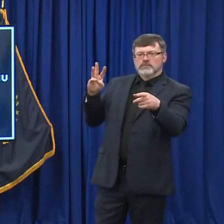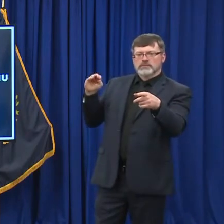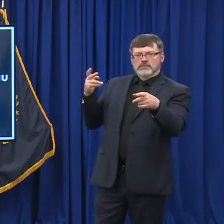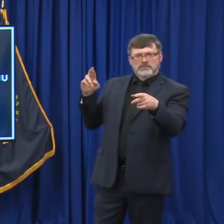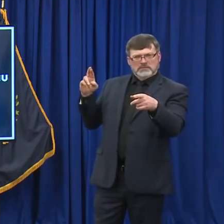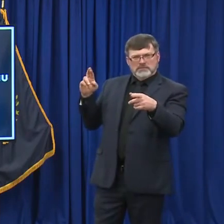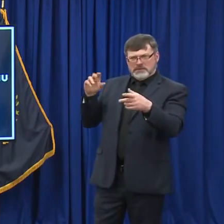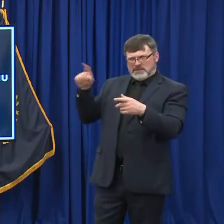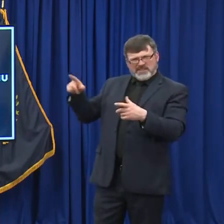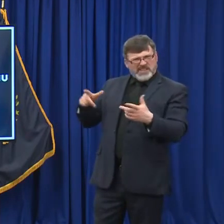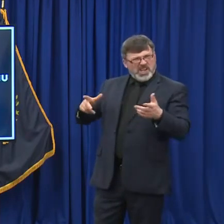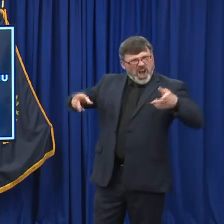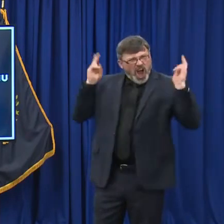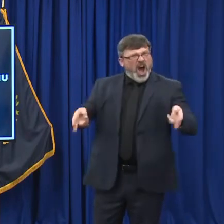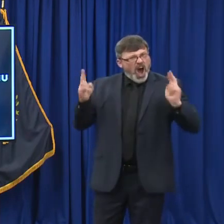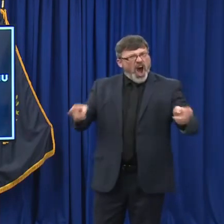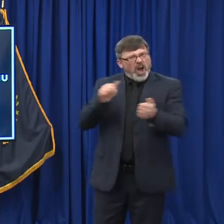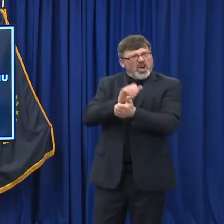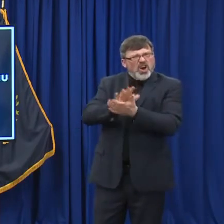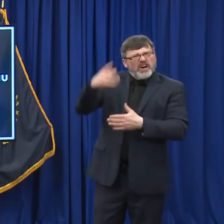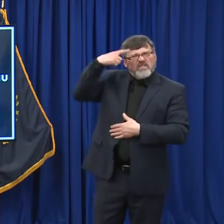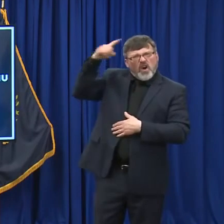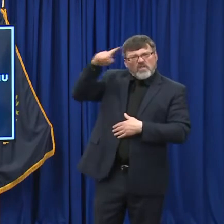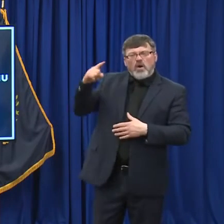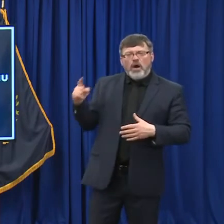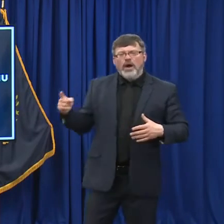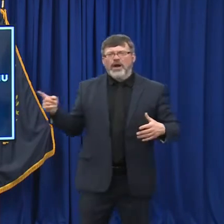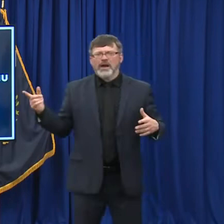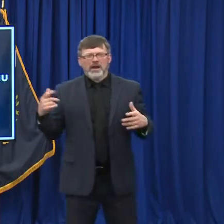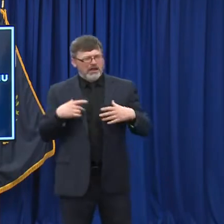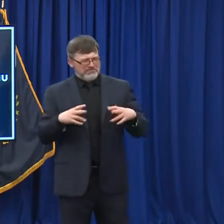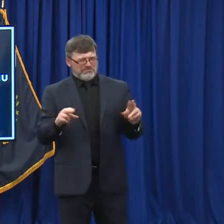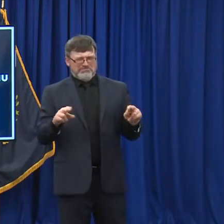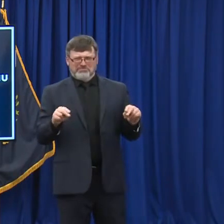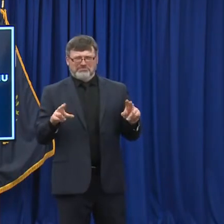DURING HIS WEEKLY BRIEFING TODAY... THE GOVERNOR PUSHED BACK AGAINST COMPLAINTS